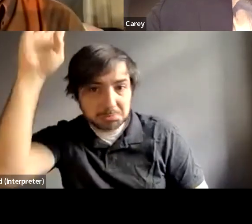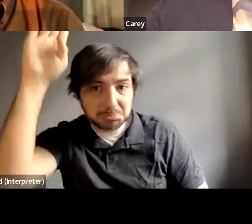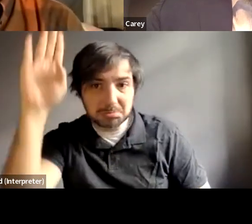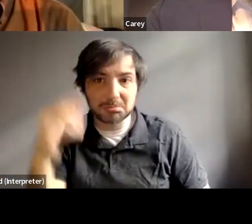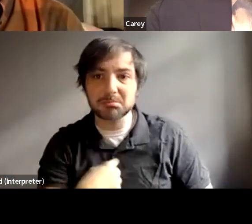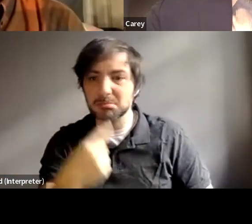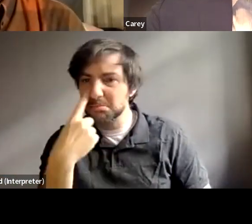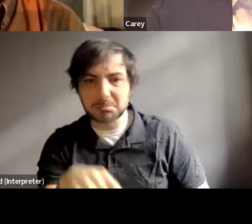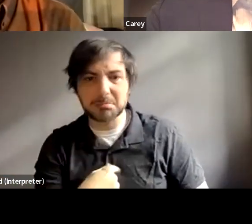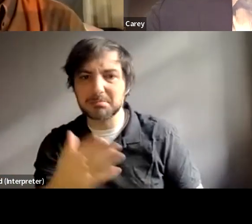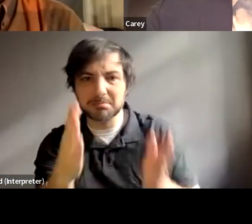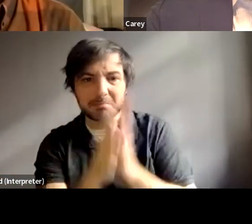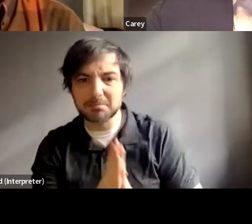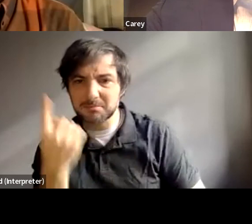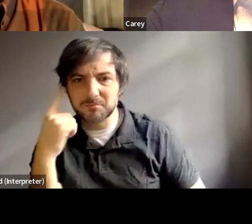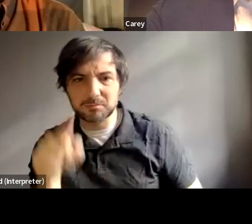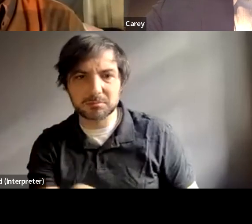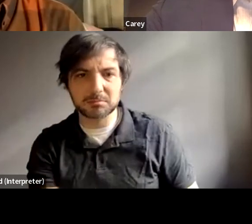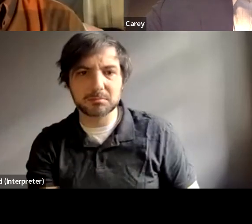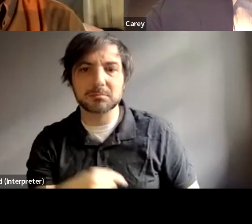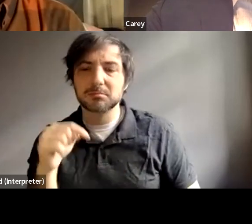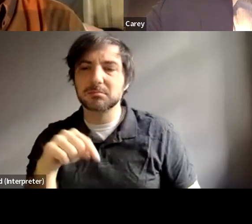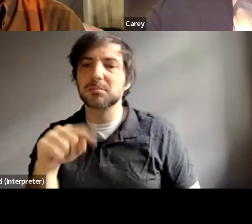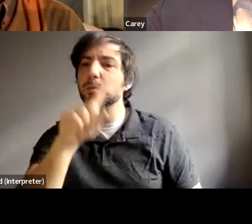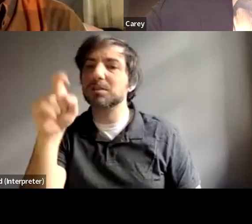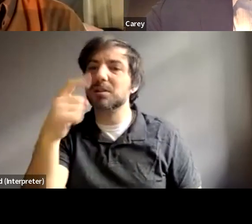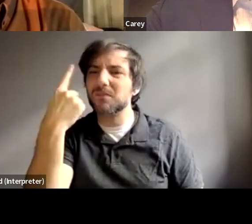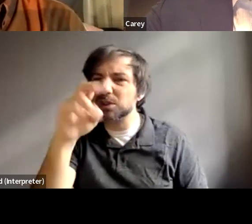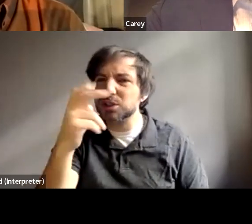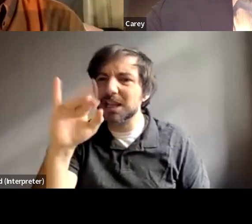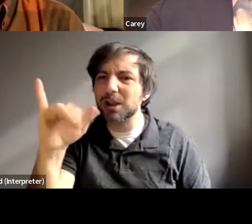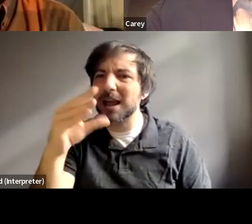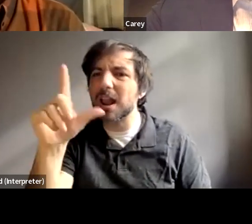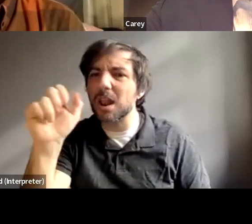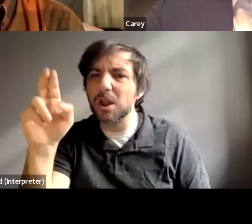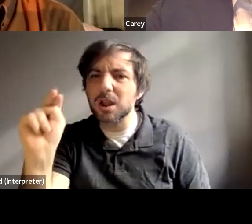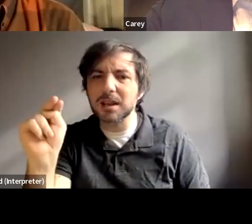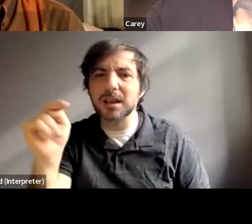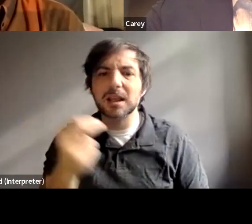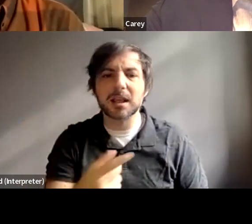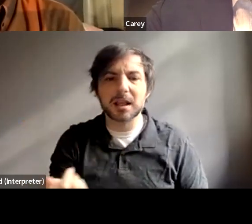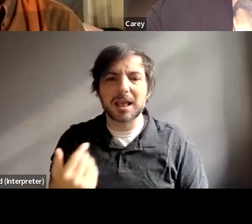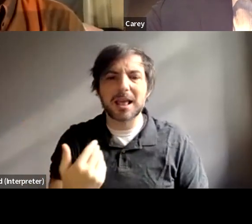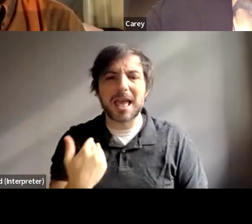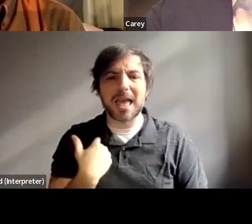. This is for Sherri or Lauren, are there ticket initiatives designed to